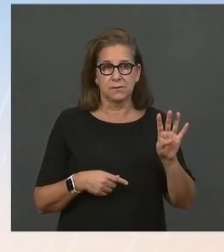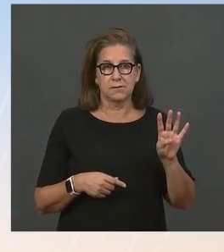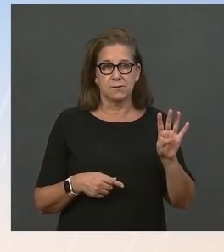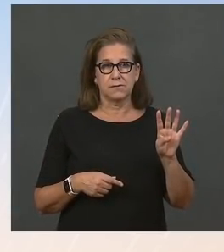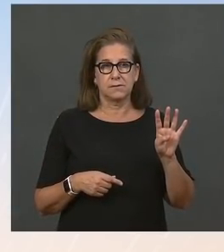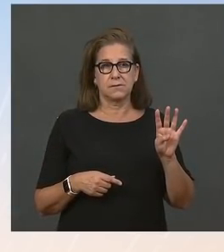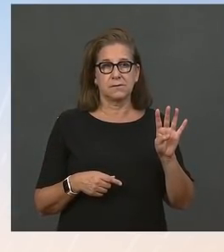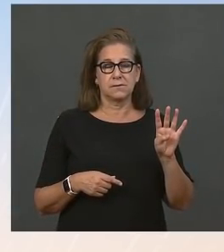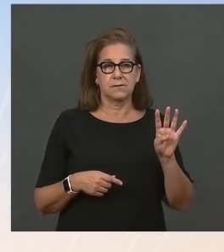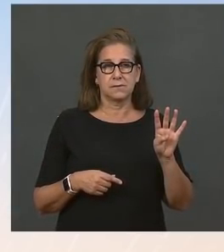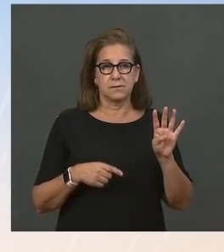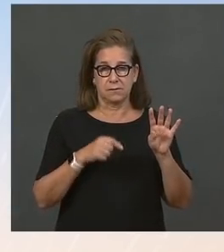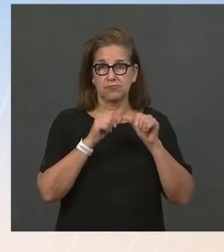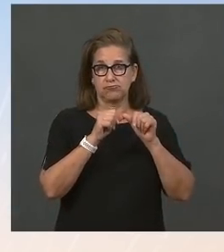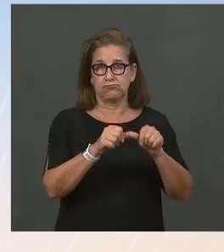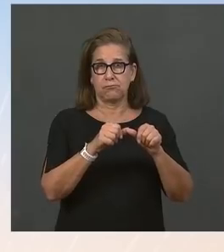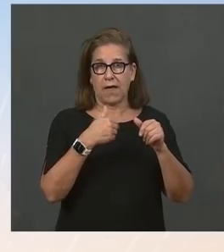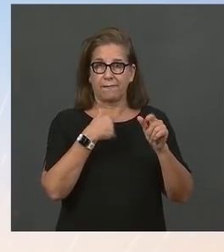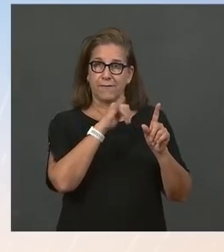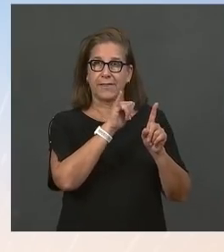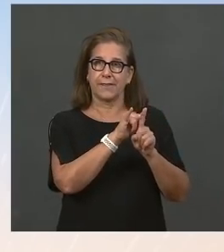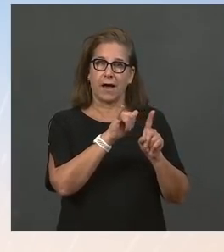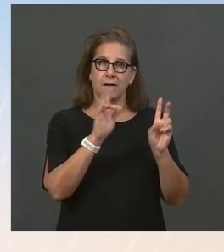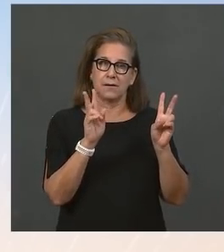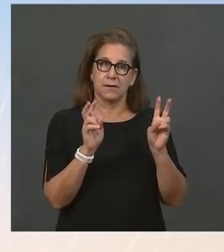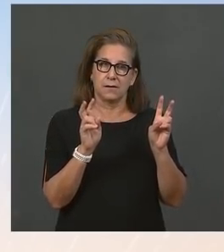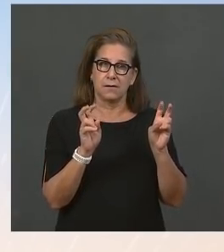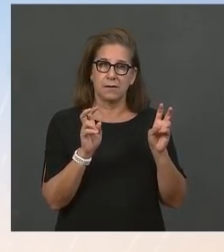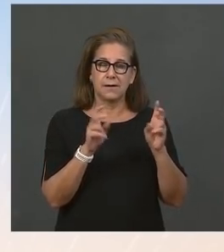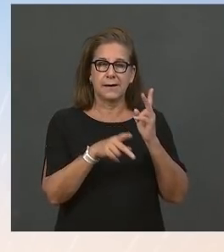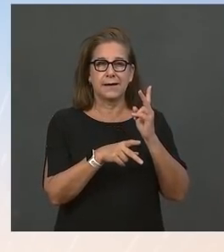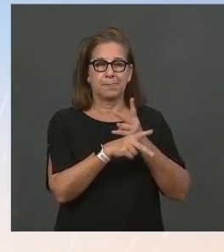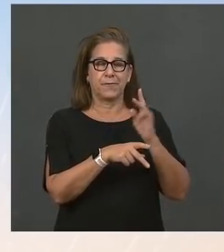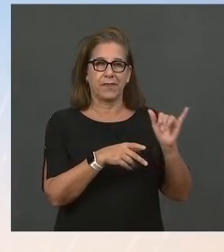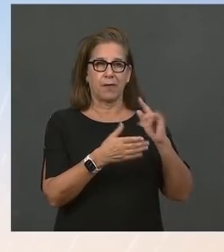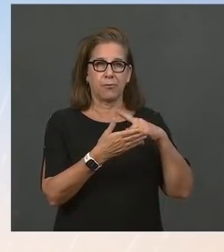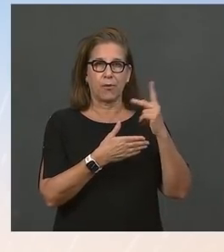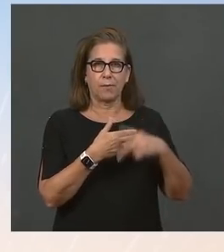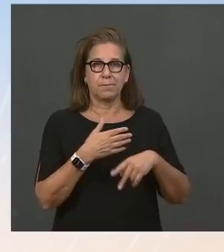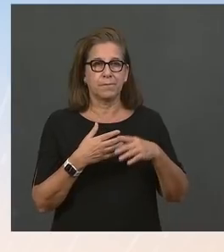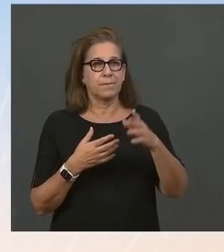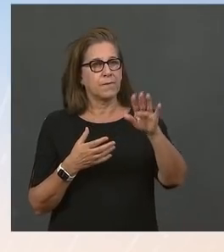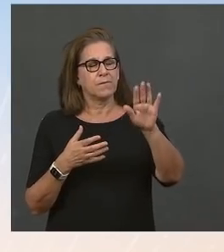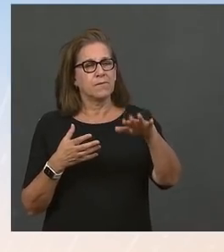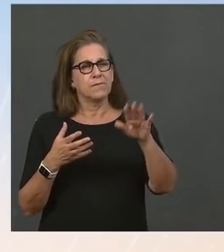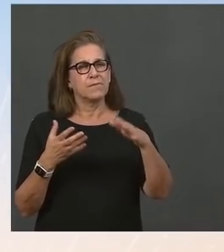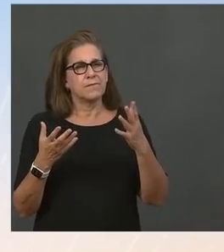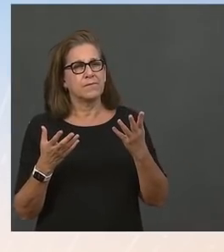And did he mean that it would be four weeks and scale up, or just four weeks flat? Ms. Psaki: I think he was conveying